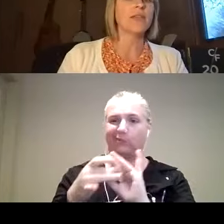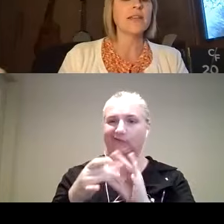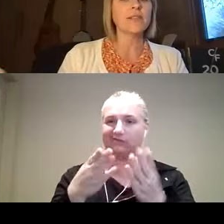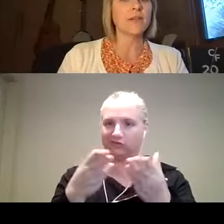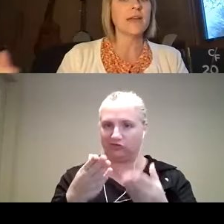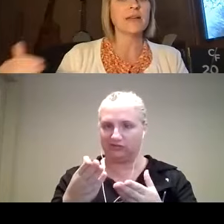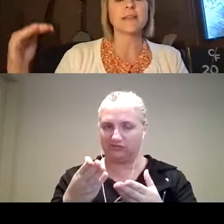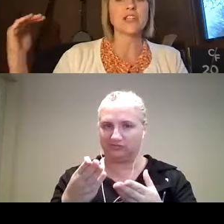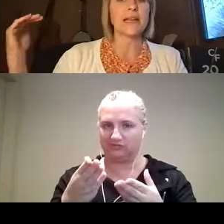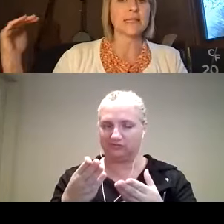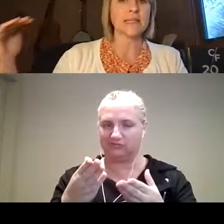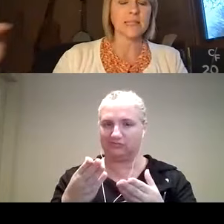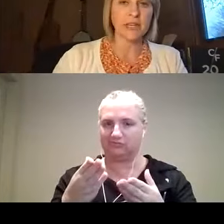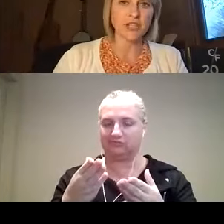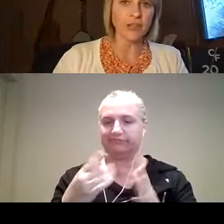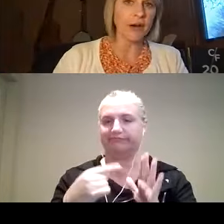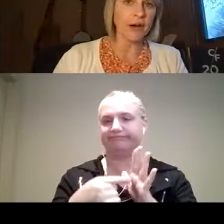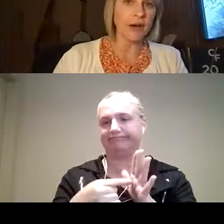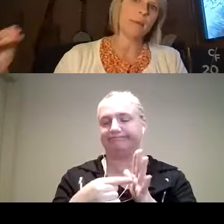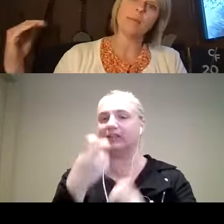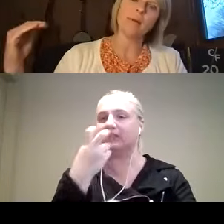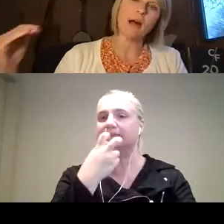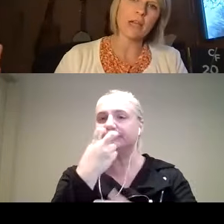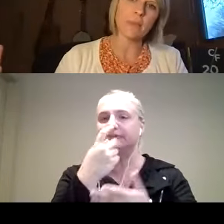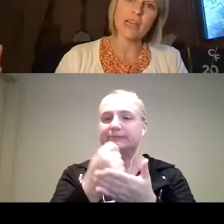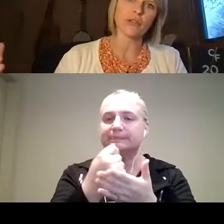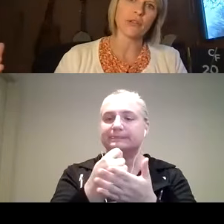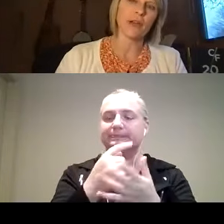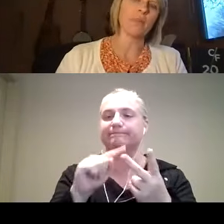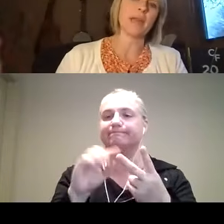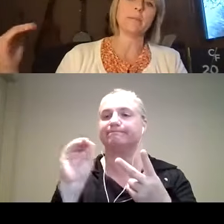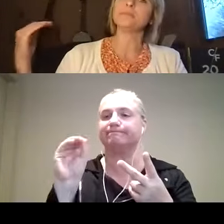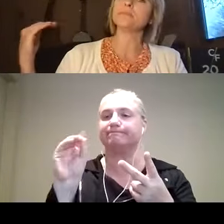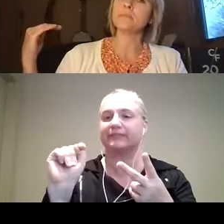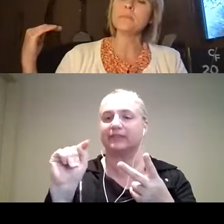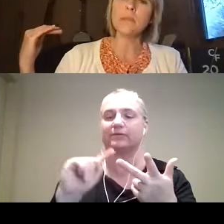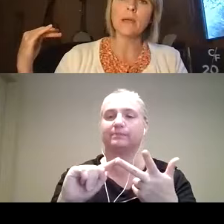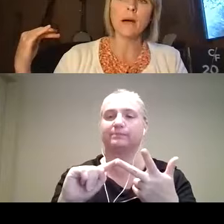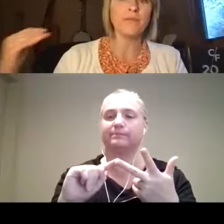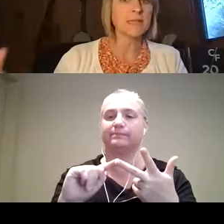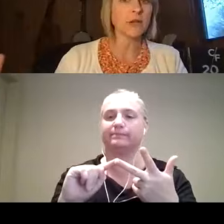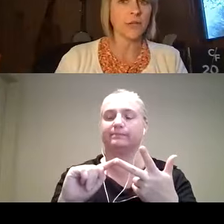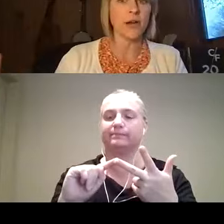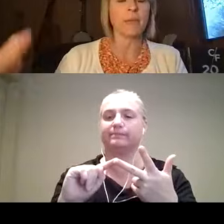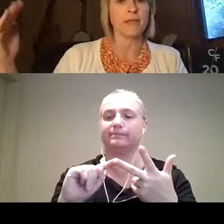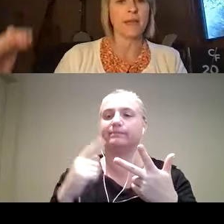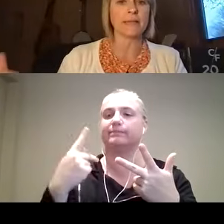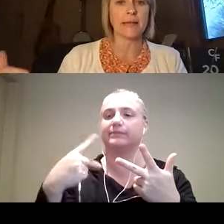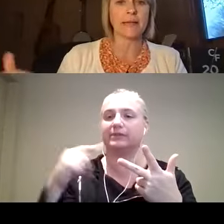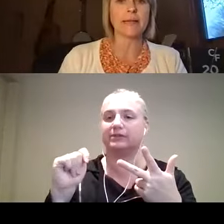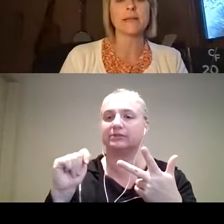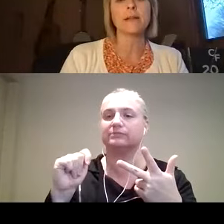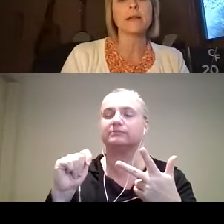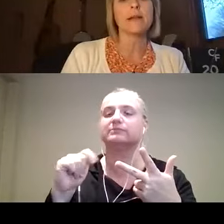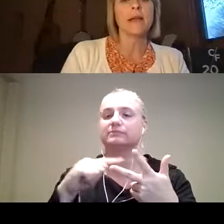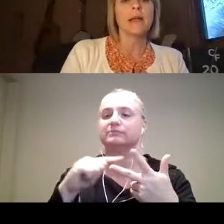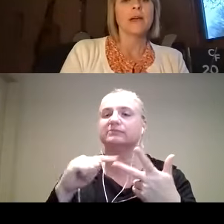These are things such as speech therapy, occupational therapy, physical therapy, things like that.